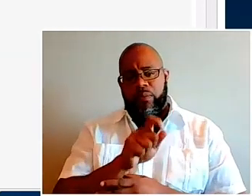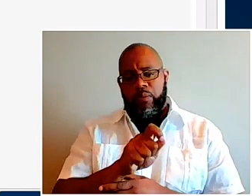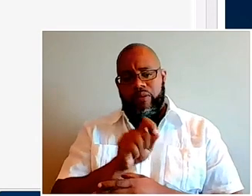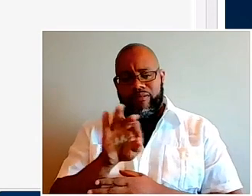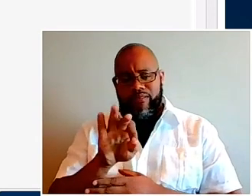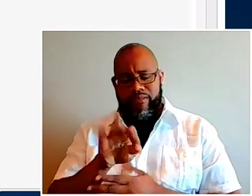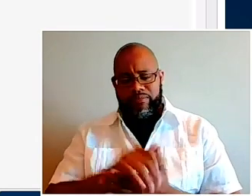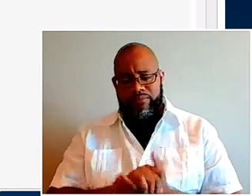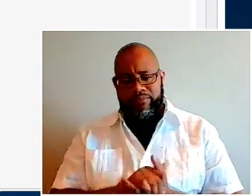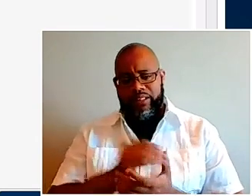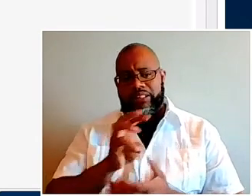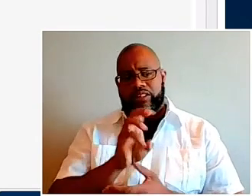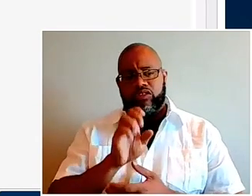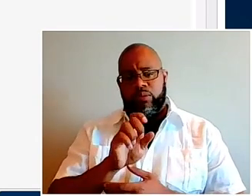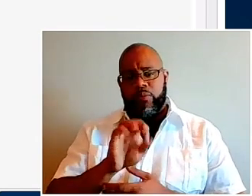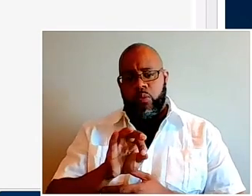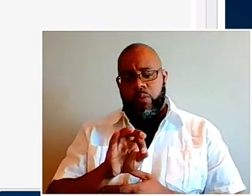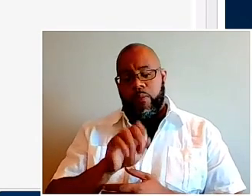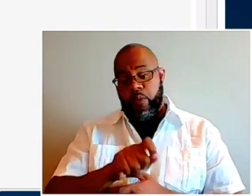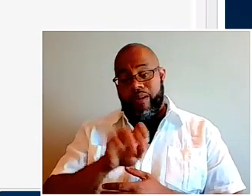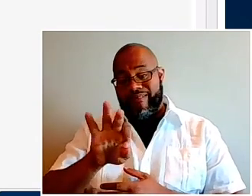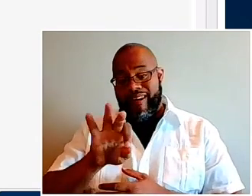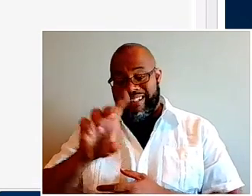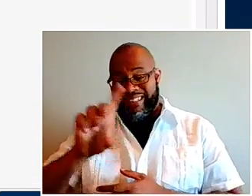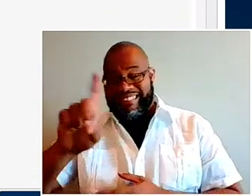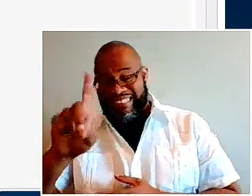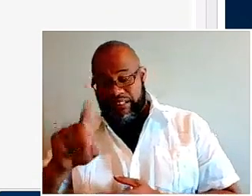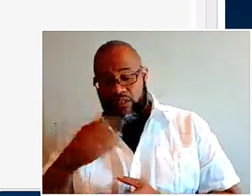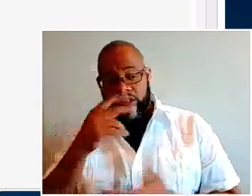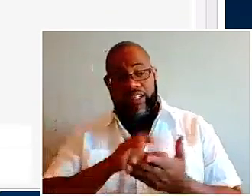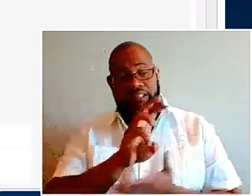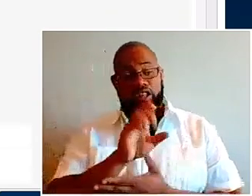and 600.9 (d). If we look at 600.9, what I'd like to do